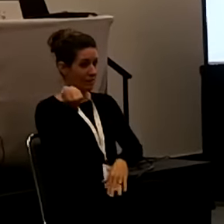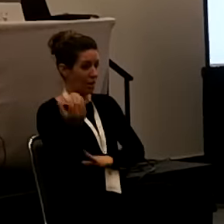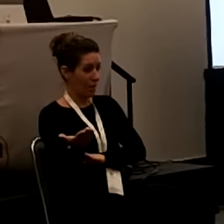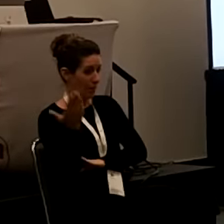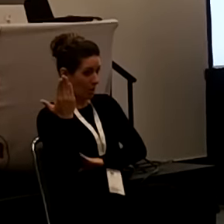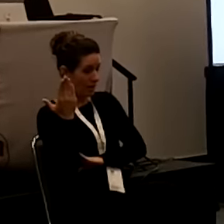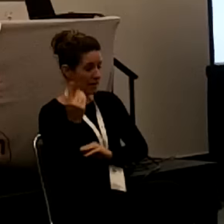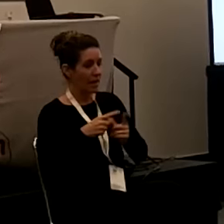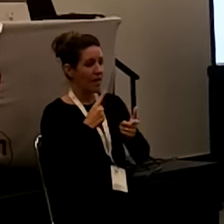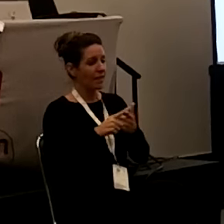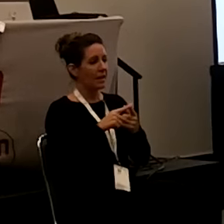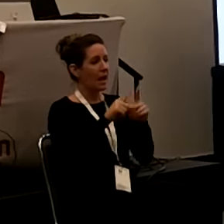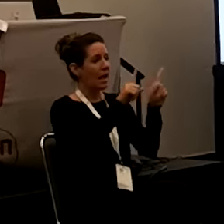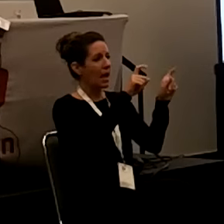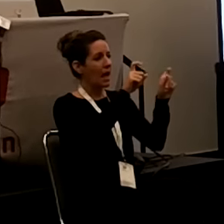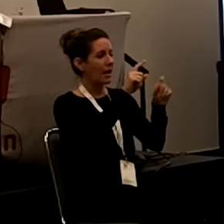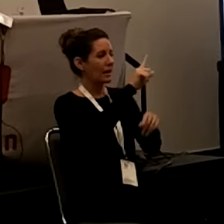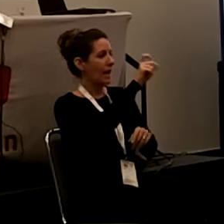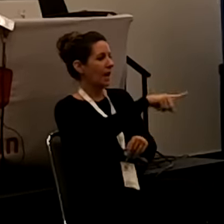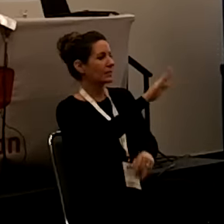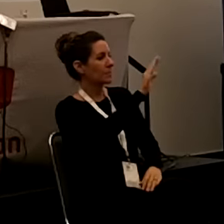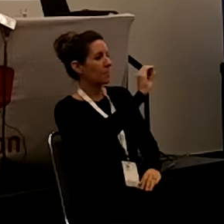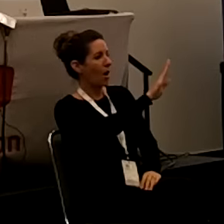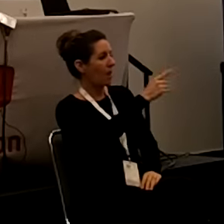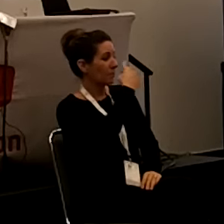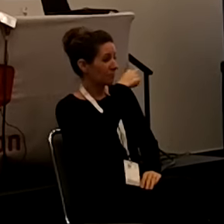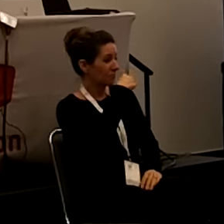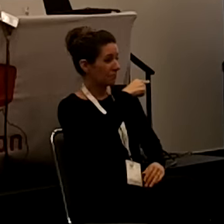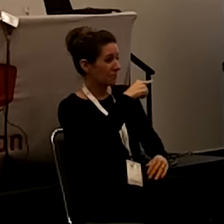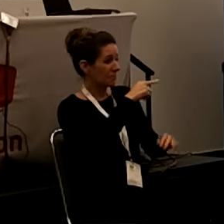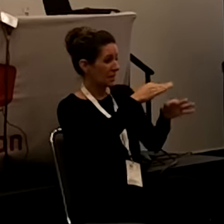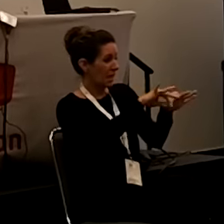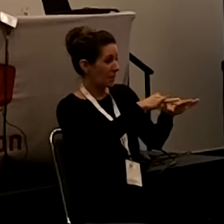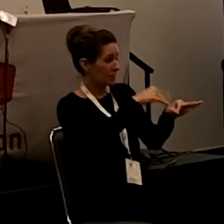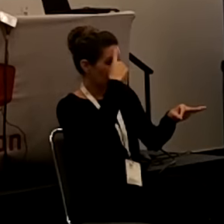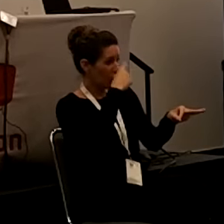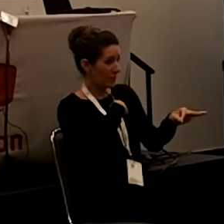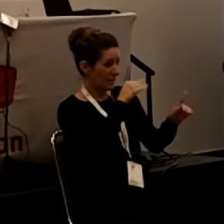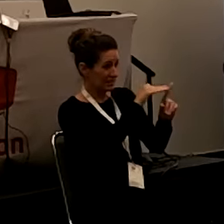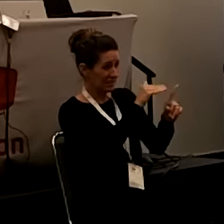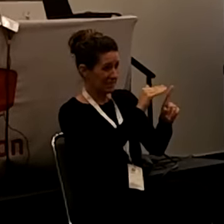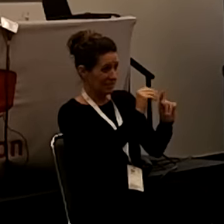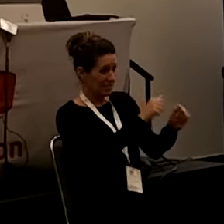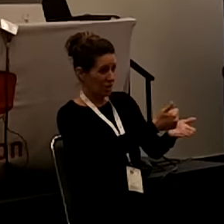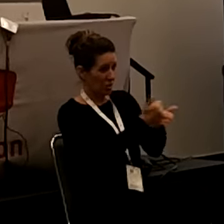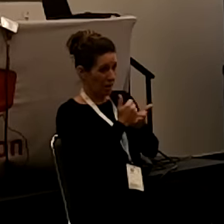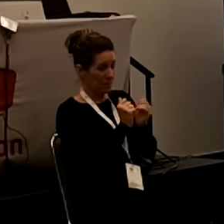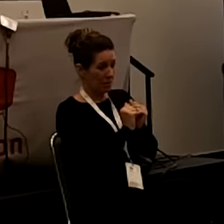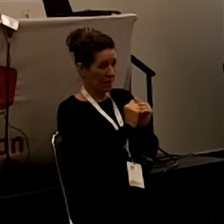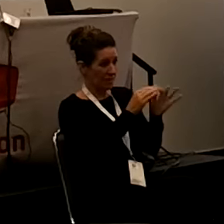and I ask Bob to caption it. I'm like, "Hey, can you help me with these captions right now?"